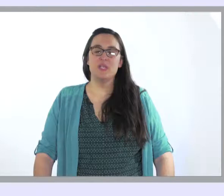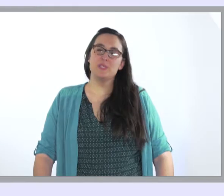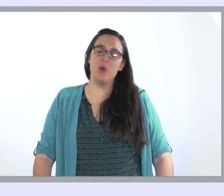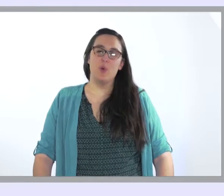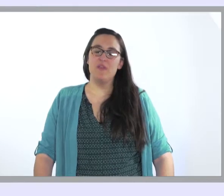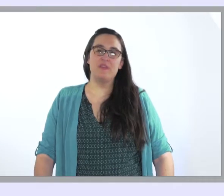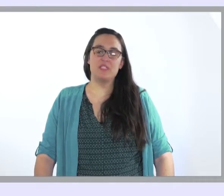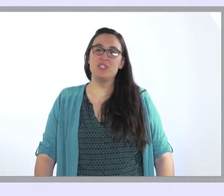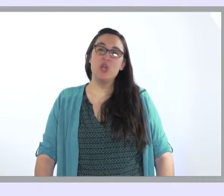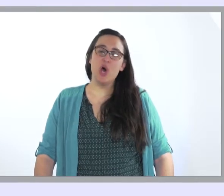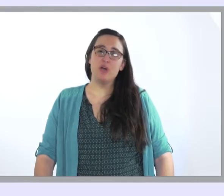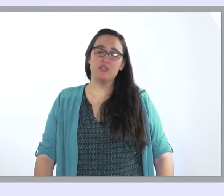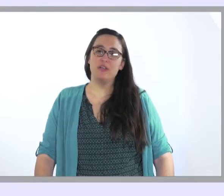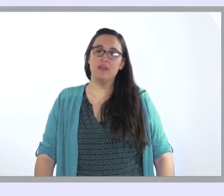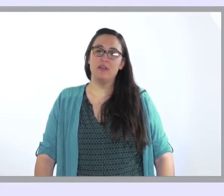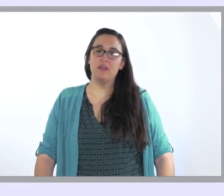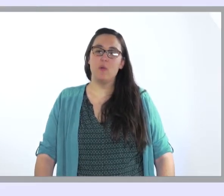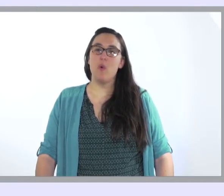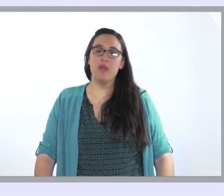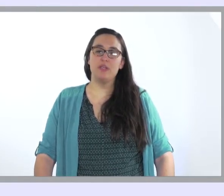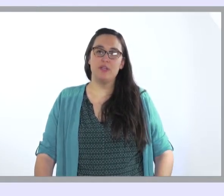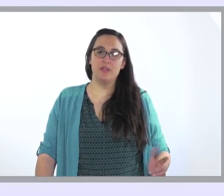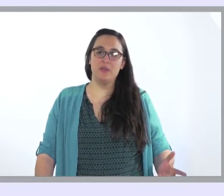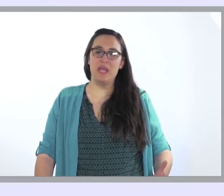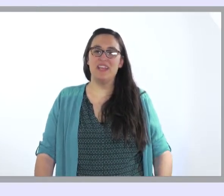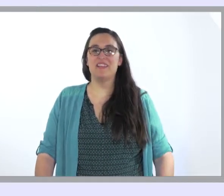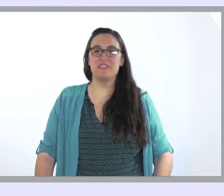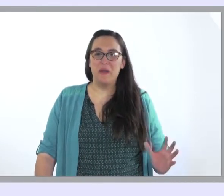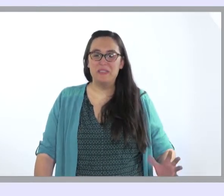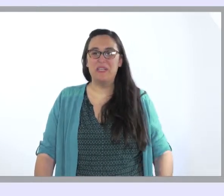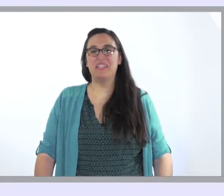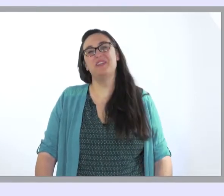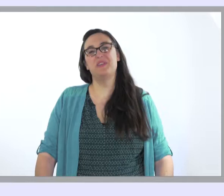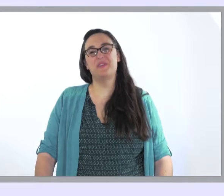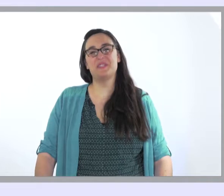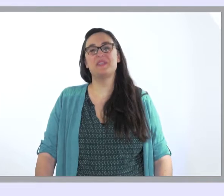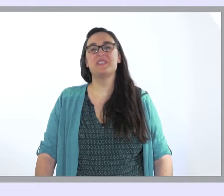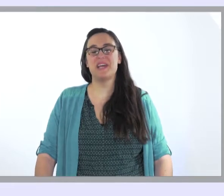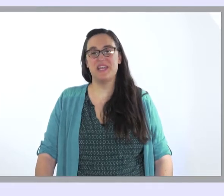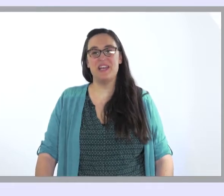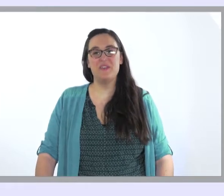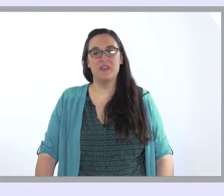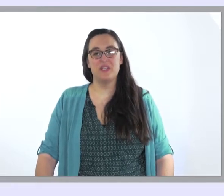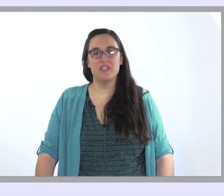So, if there is not one unique, standard, universal sign language,